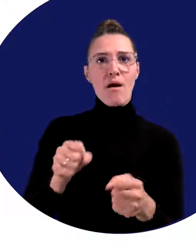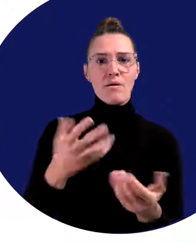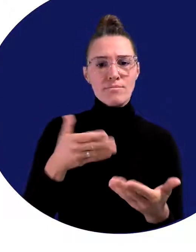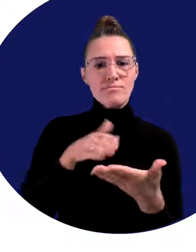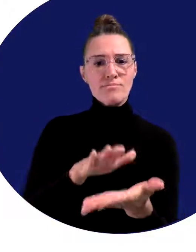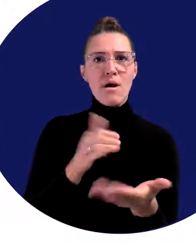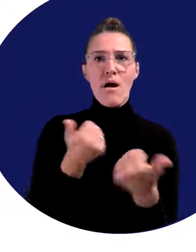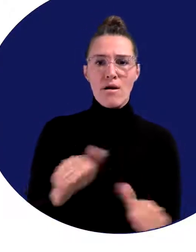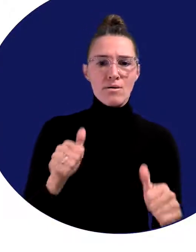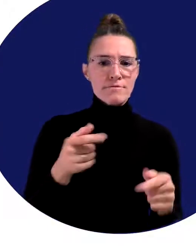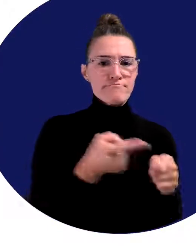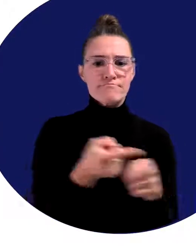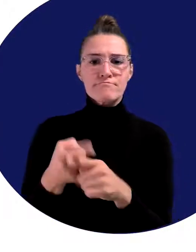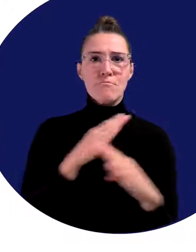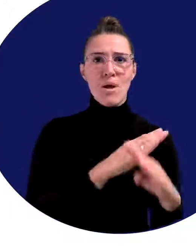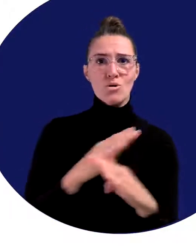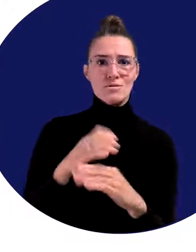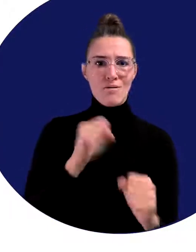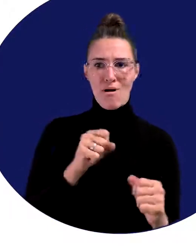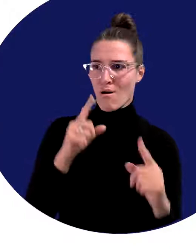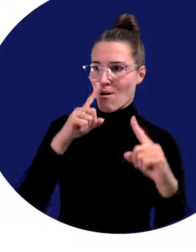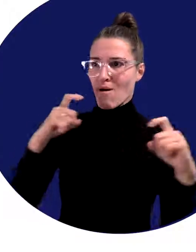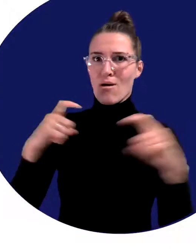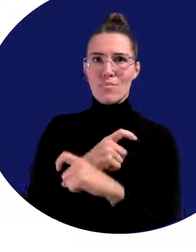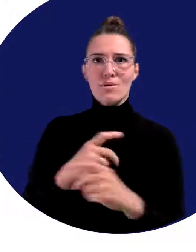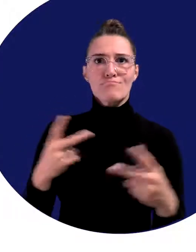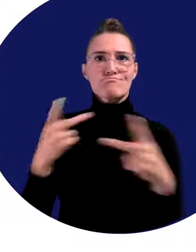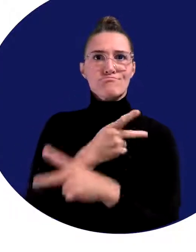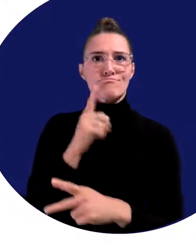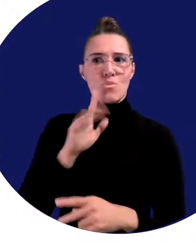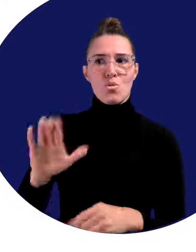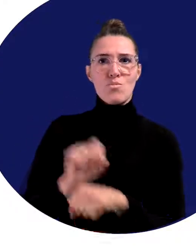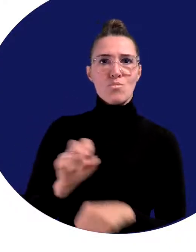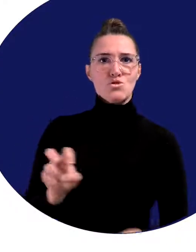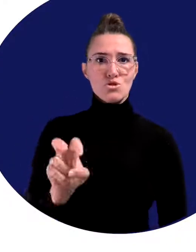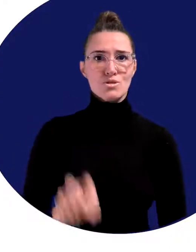Support should address any intersecting barriers that complicate their employment journey.